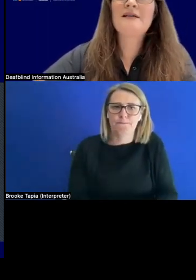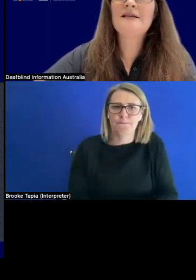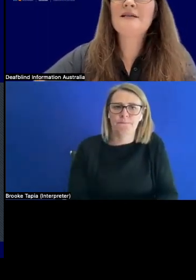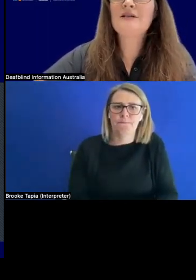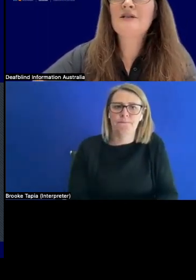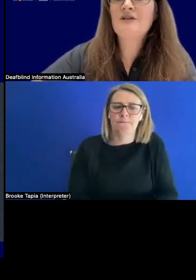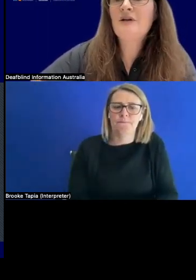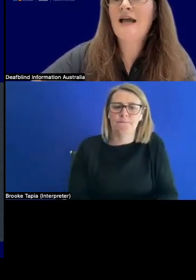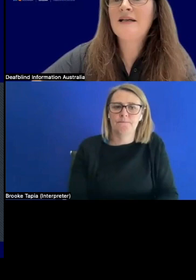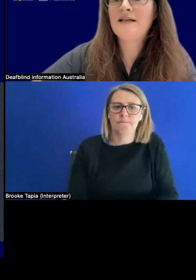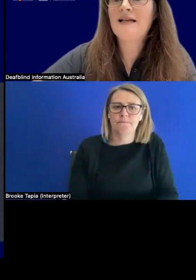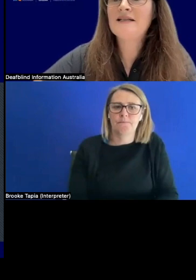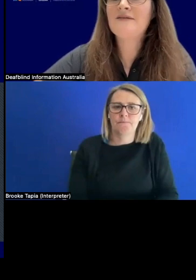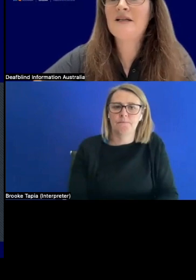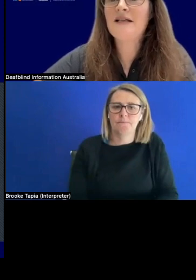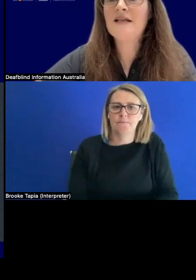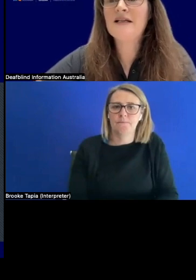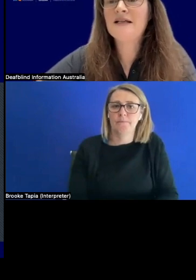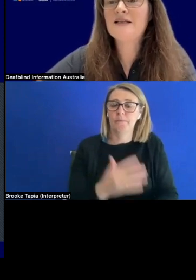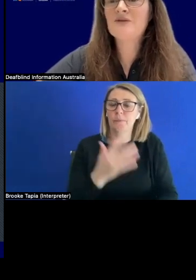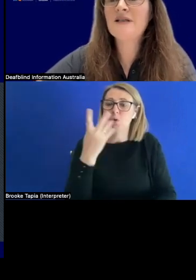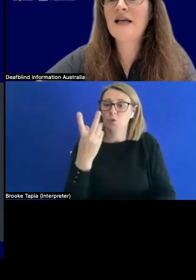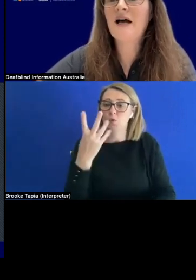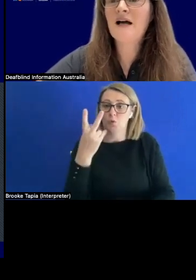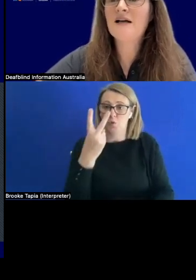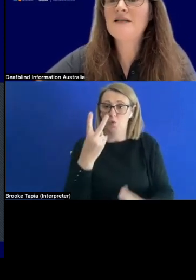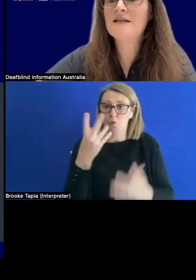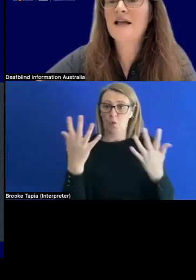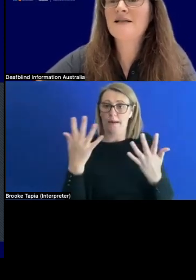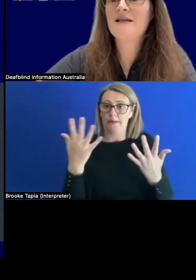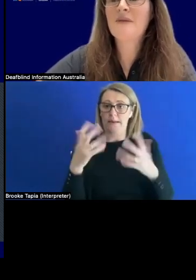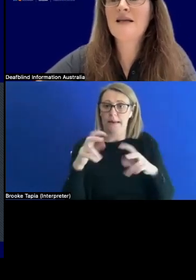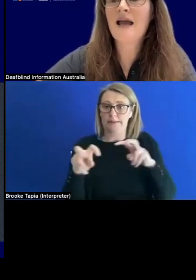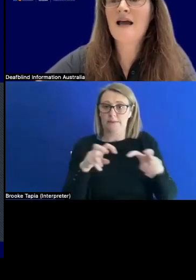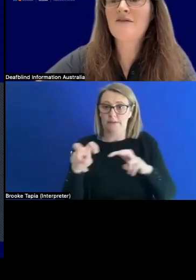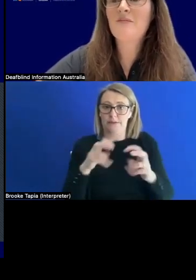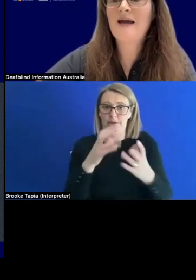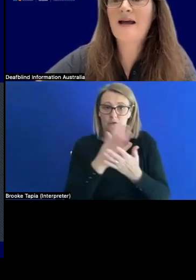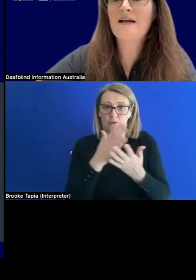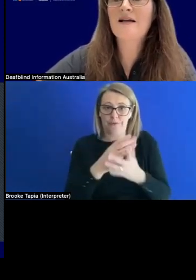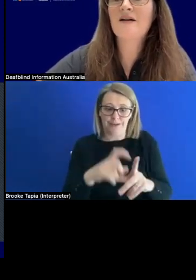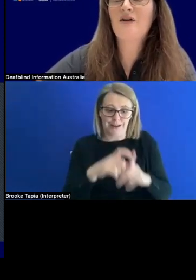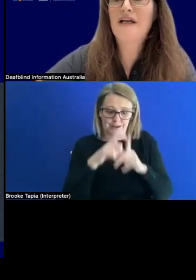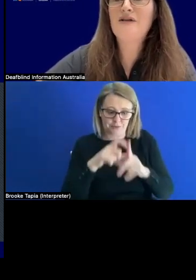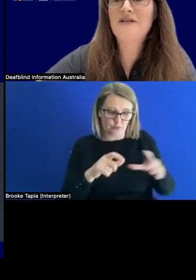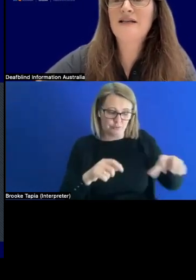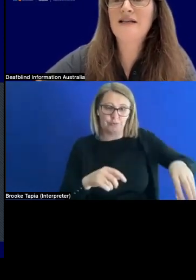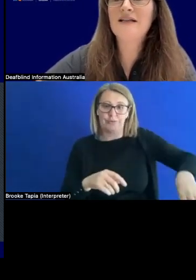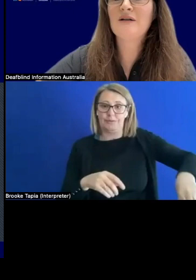This is a two-handed activity. It is really hard to get something out of a bag only using